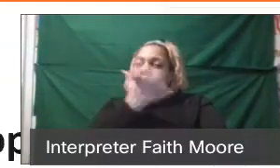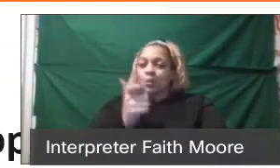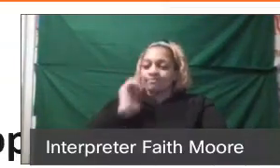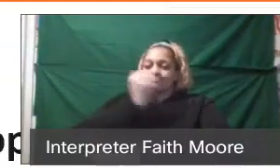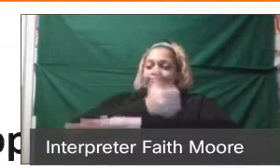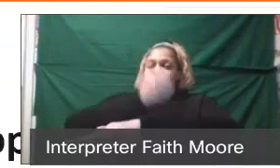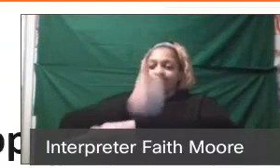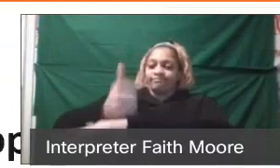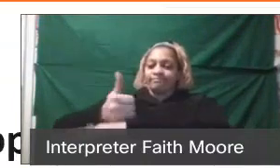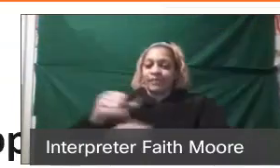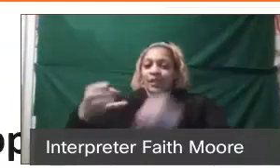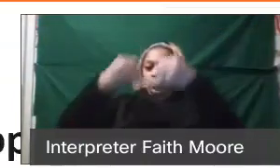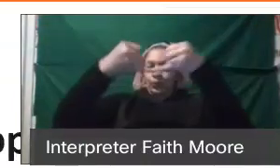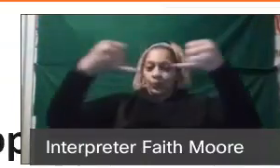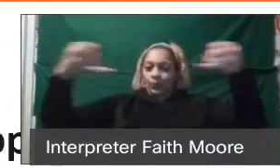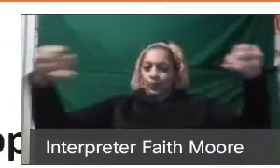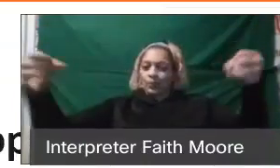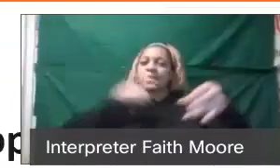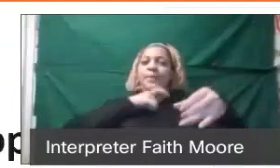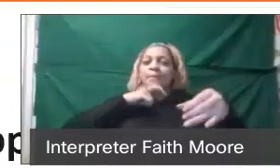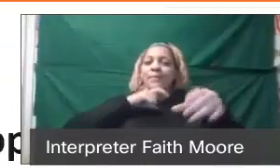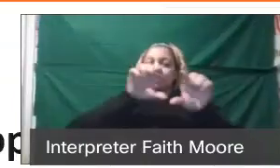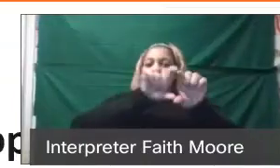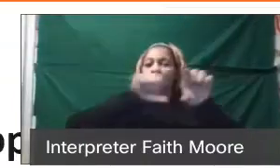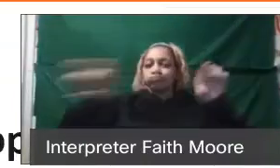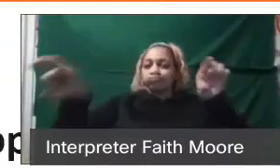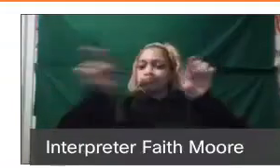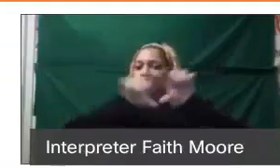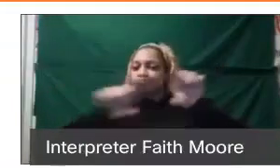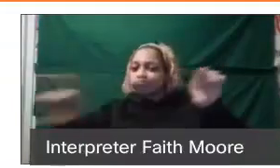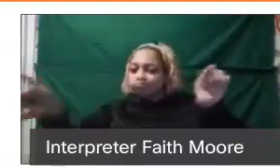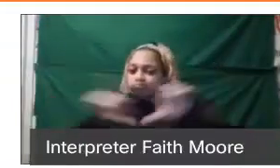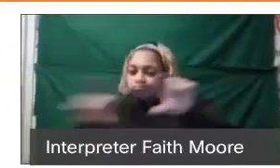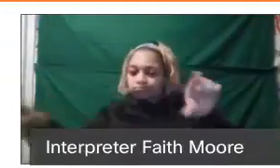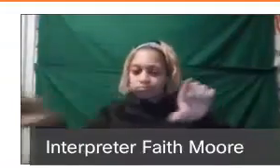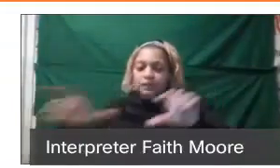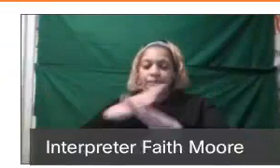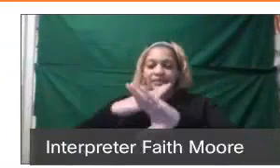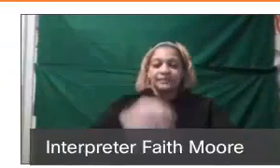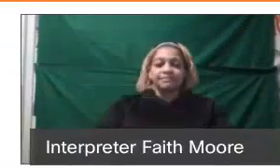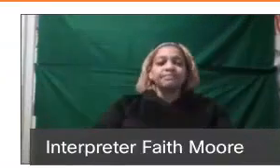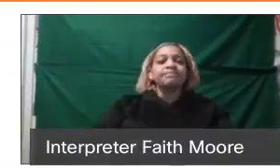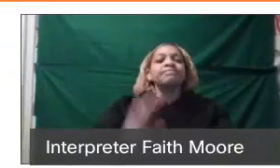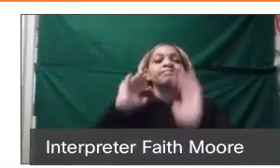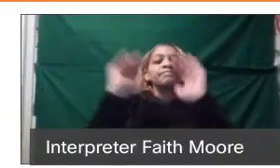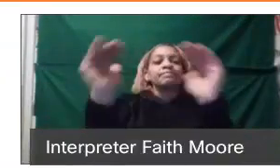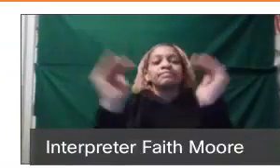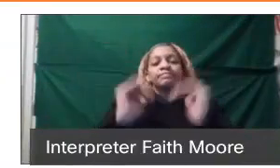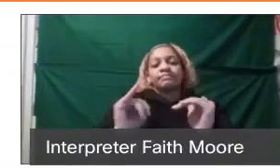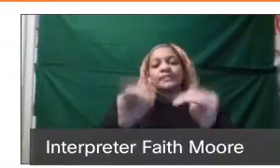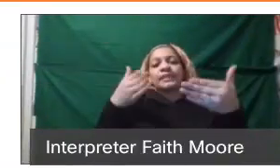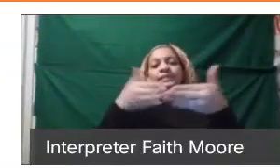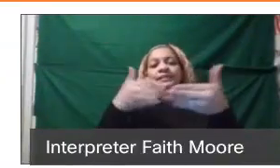Show users from the drop off. Okay. Let's go to the intersection of where road Kansas Avenue.